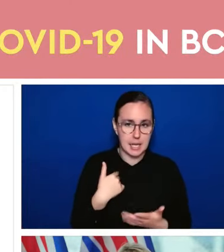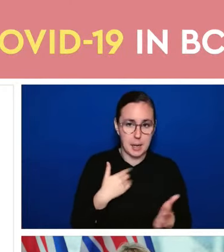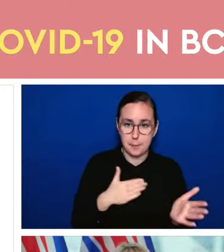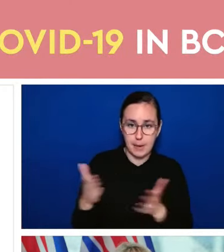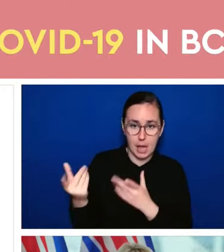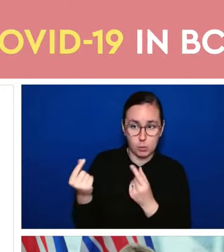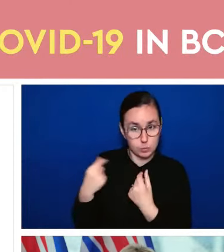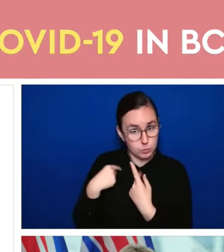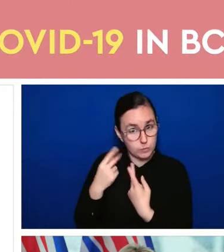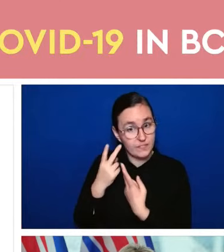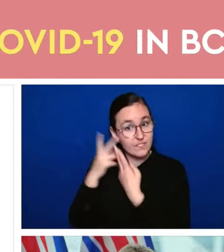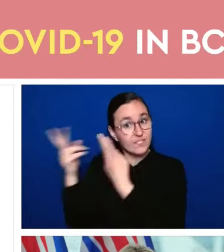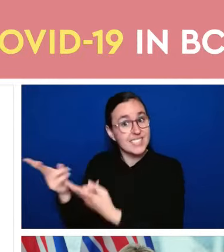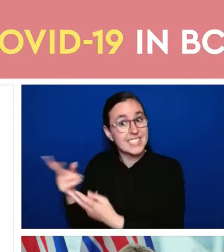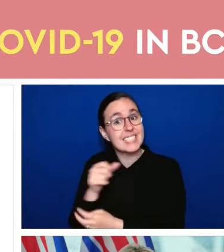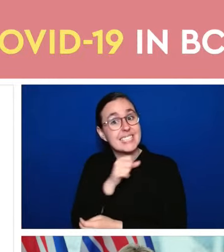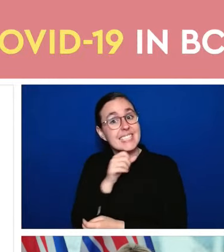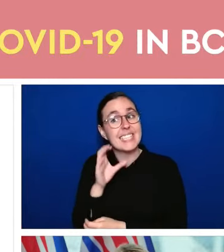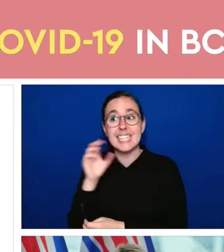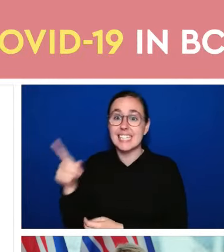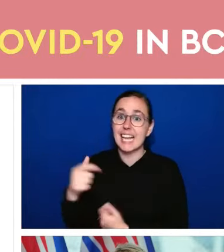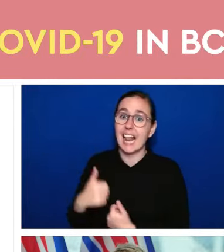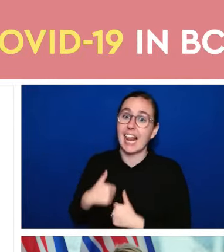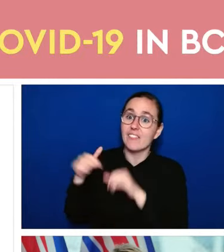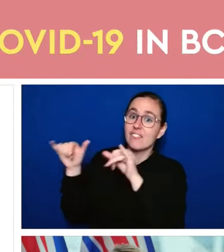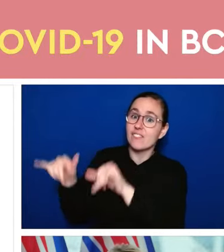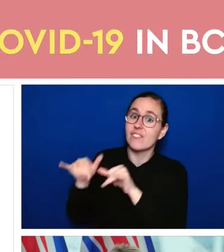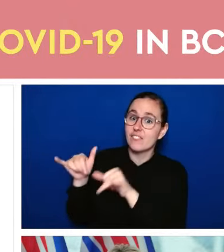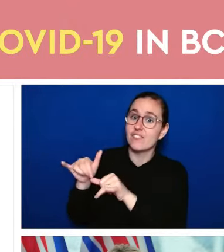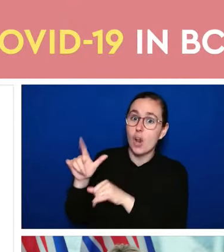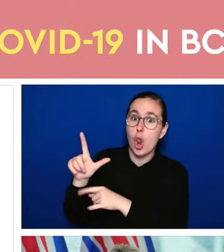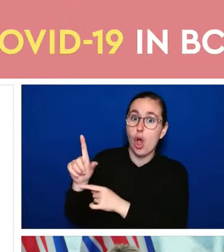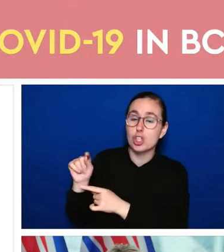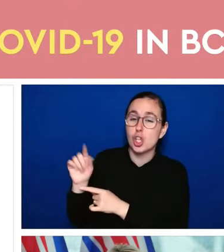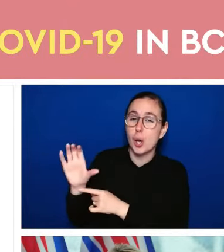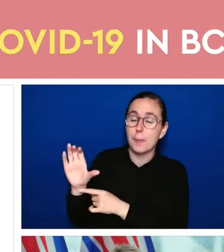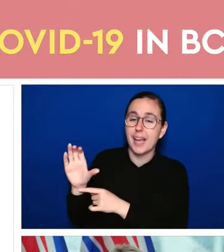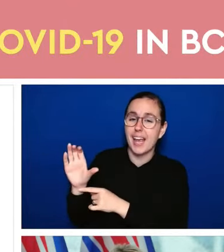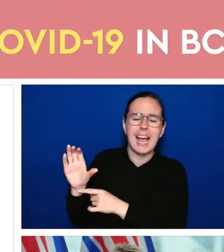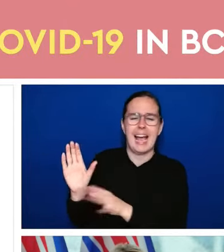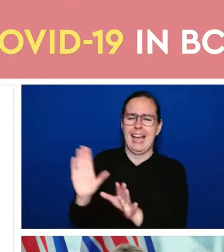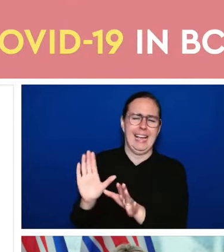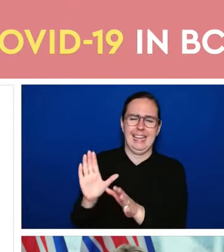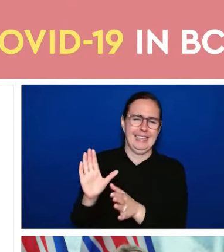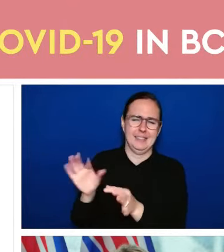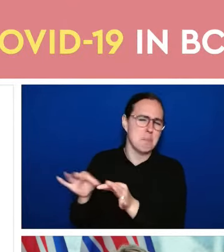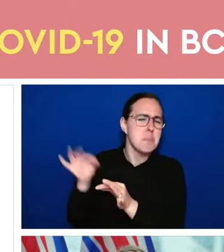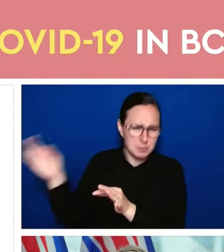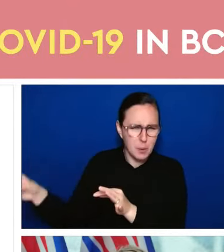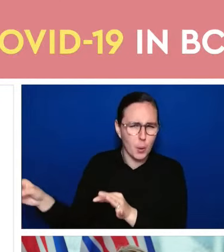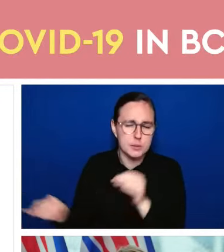postponed their visit and how I'm feeling better again. If I'm going to assign a setting that's